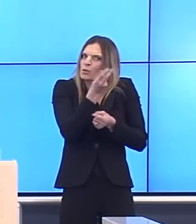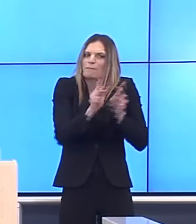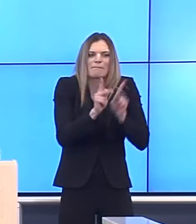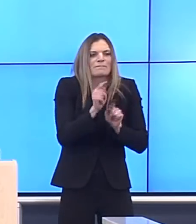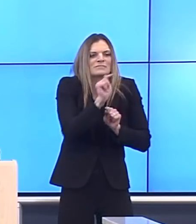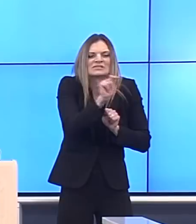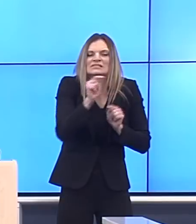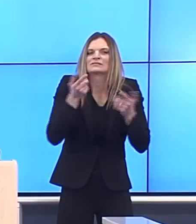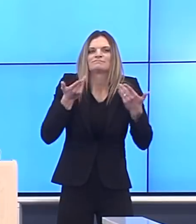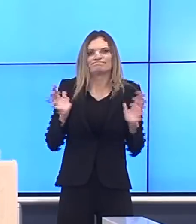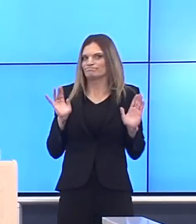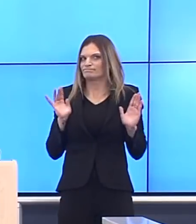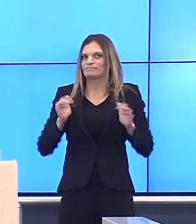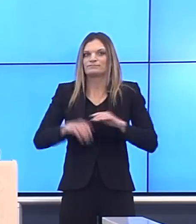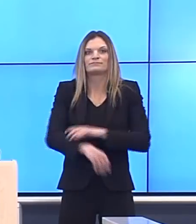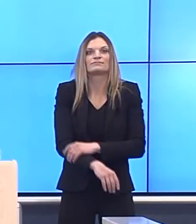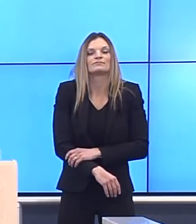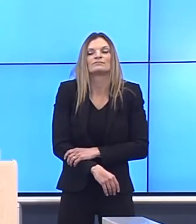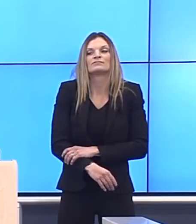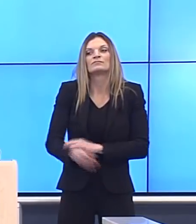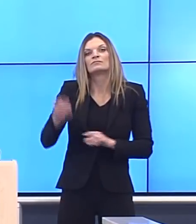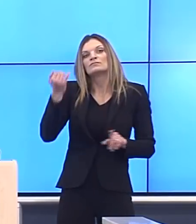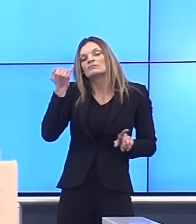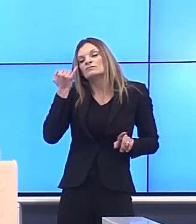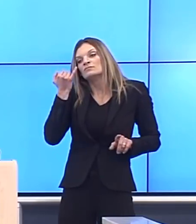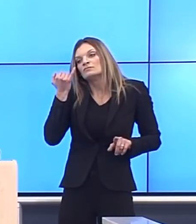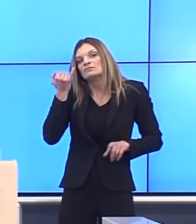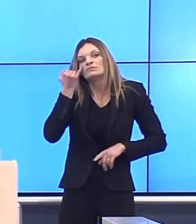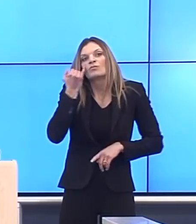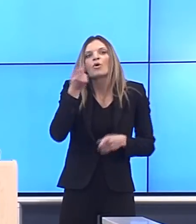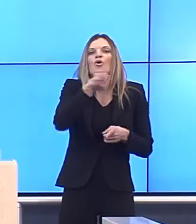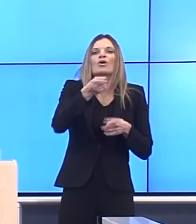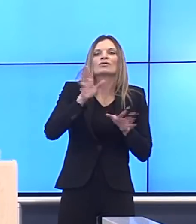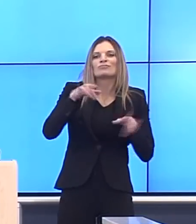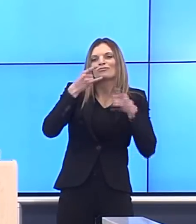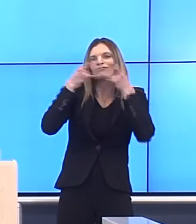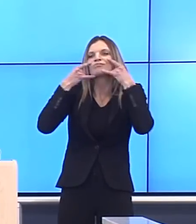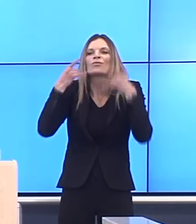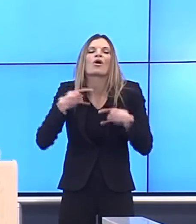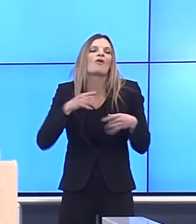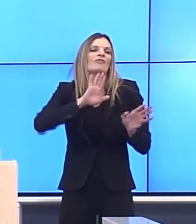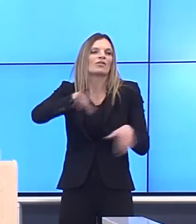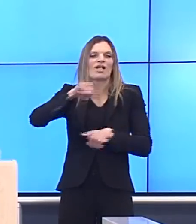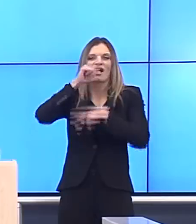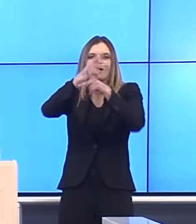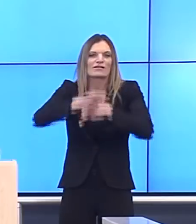YOU CAN. IF YOU MUST GATHER INDOORS, YOU SHOULD NOT BE INTERACTING WITH MORE THAN ONE HOUSEHOLD. MAKE SURE NO ONE IN